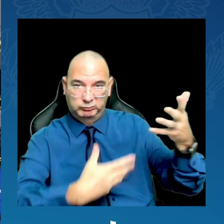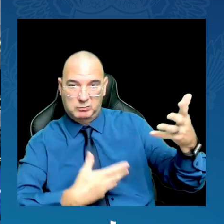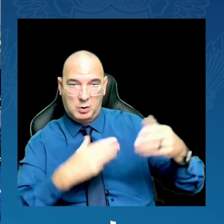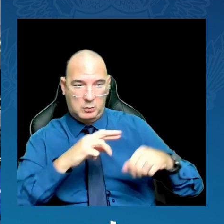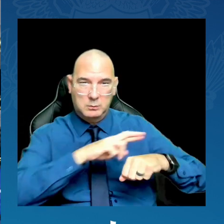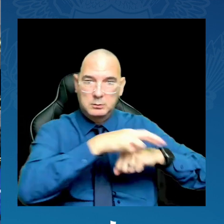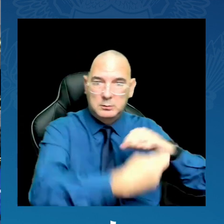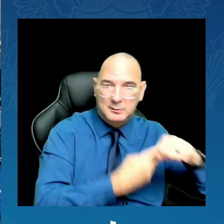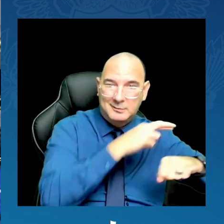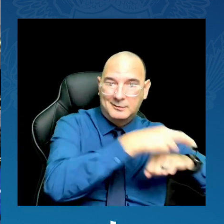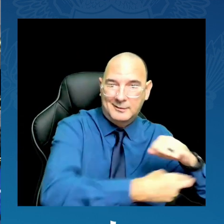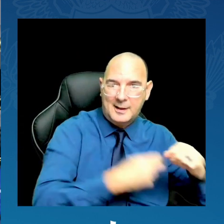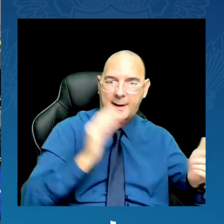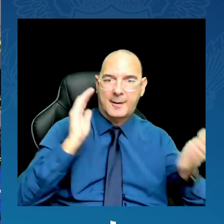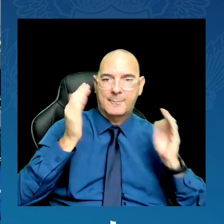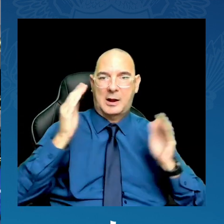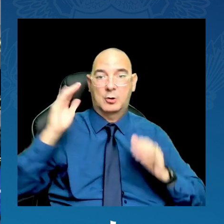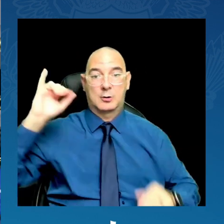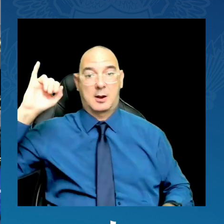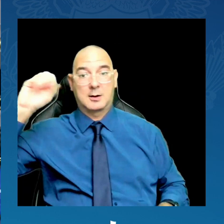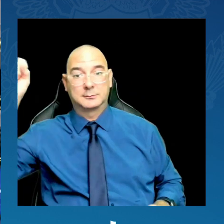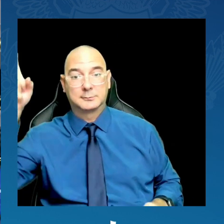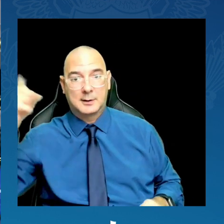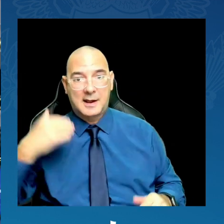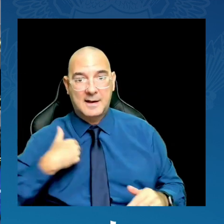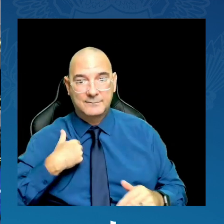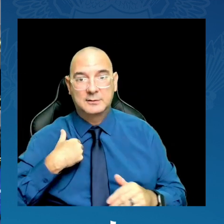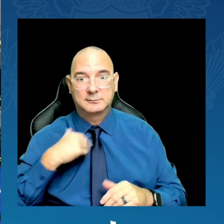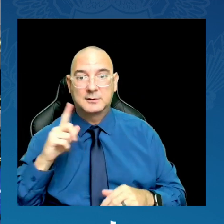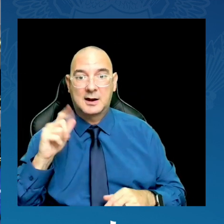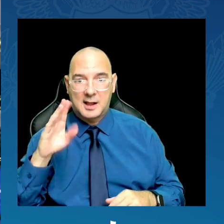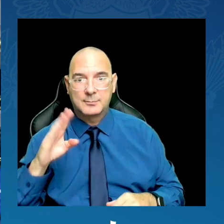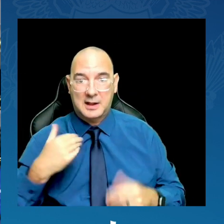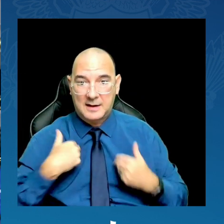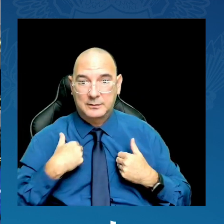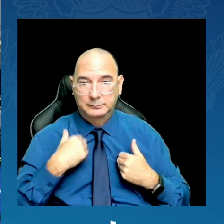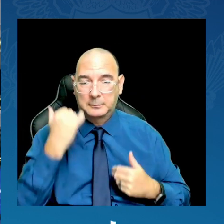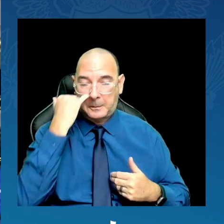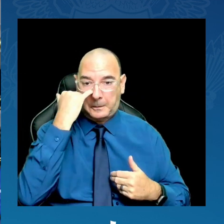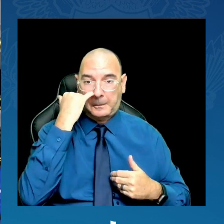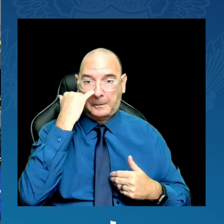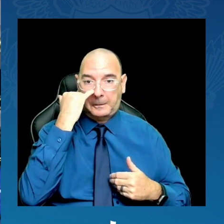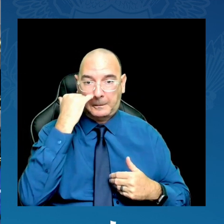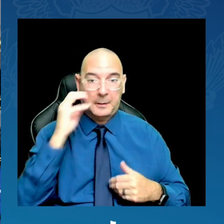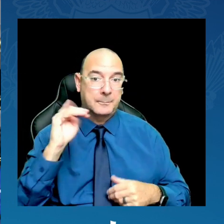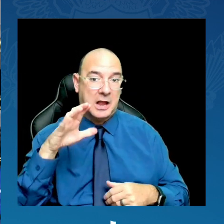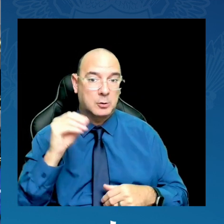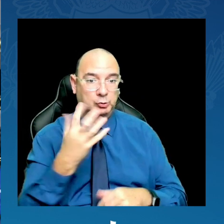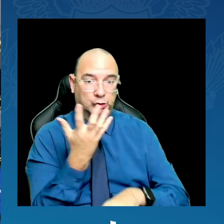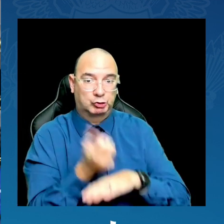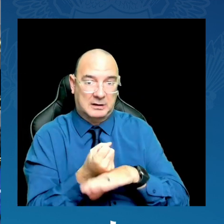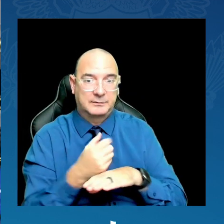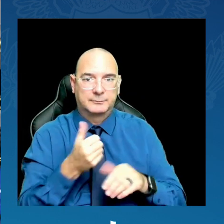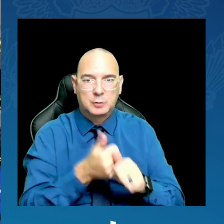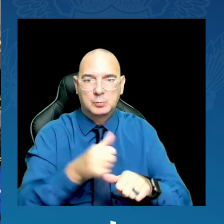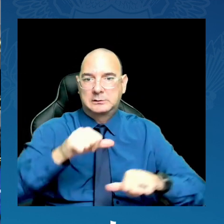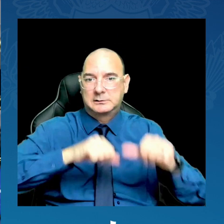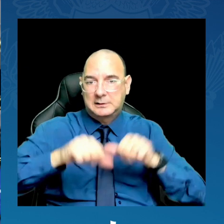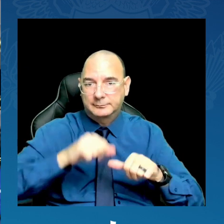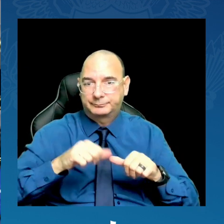microgravity is more accessible than ever for scientific research benefiting. Life on Earth. I'm so excited for the amazing discoveries